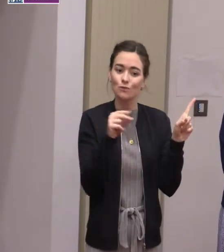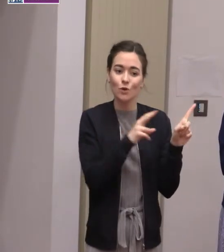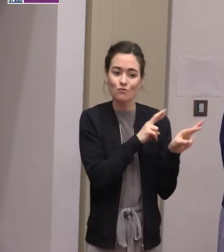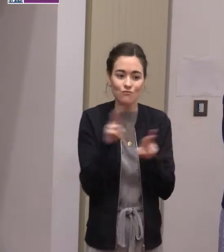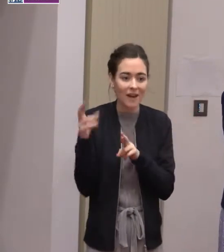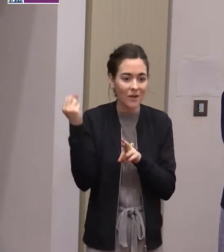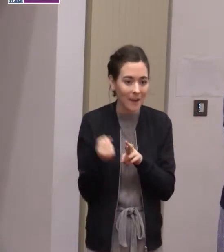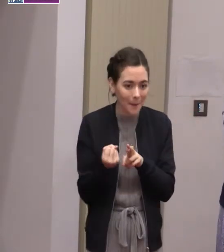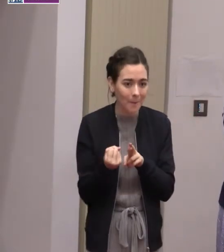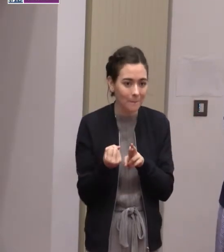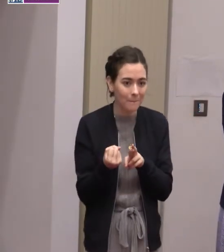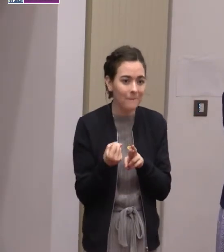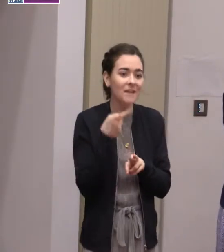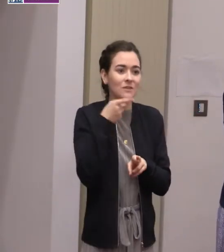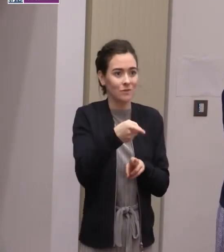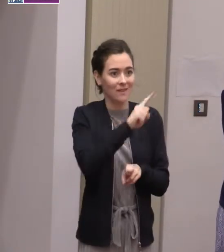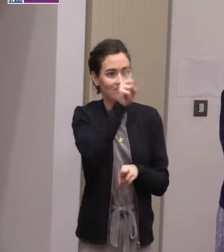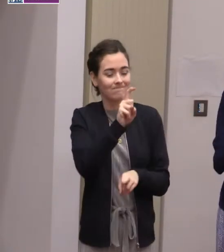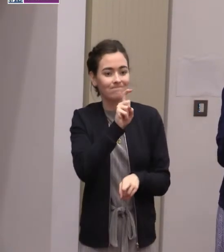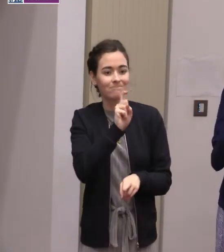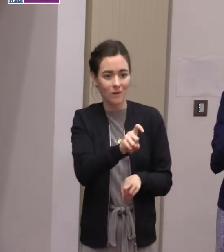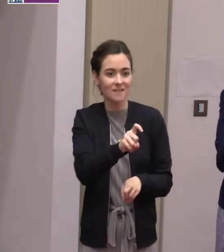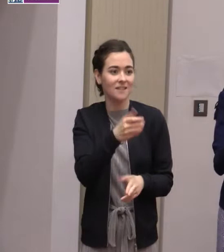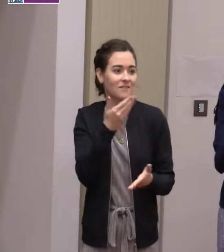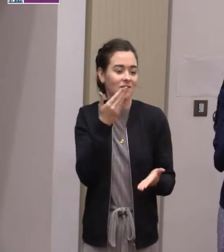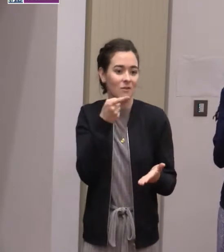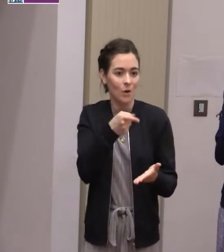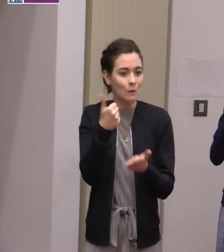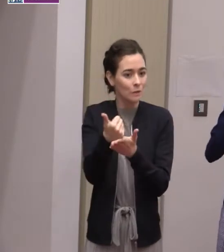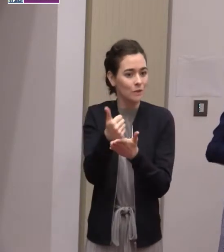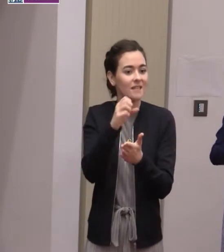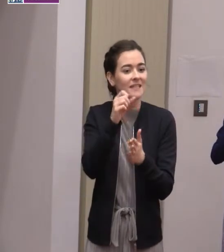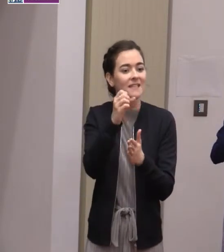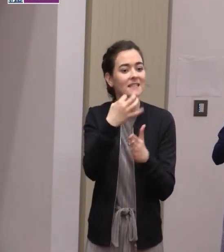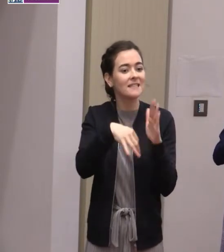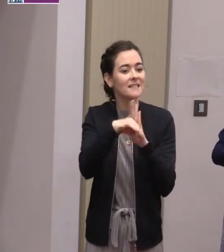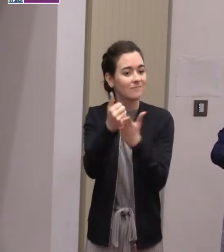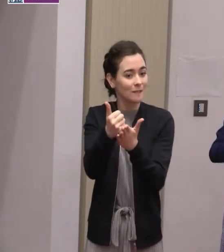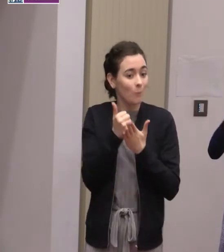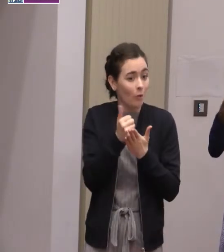so the question of the extent to which supports, the state can support persons with disabilities